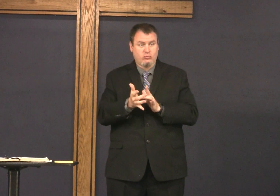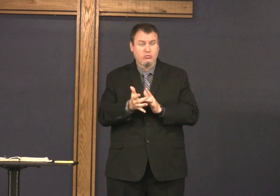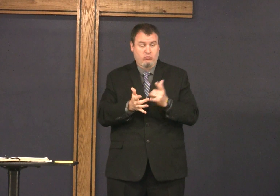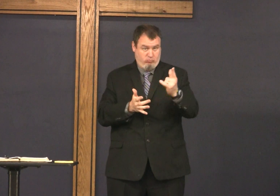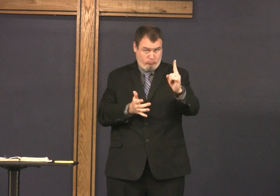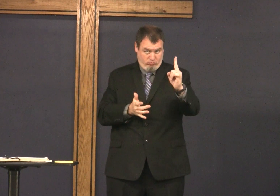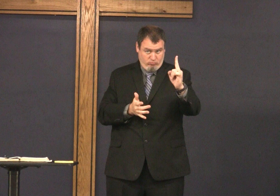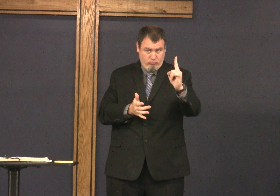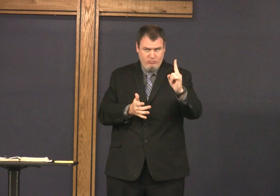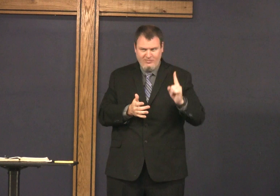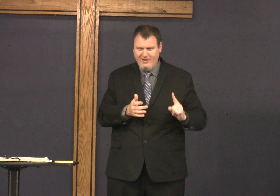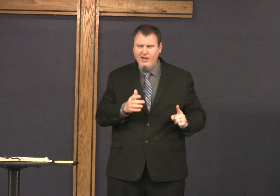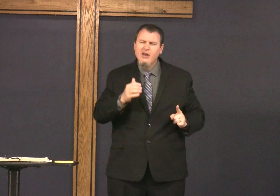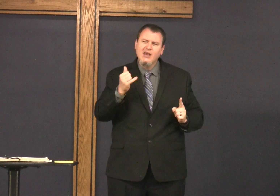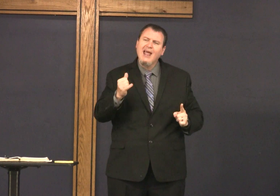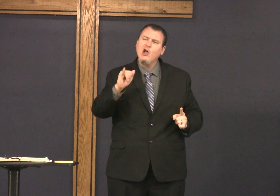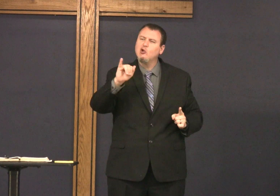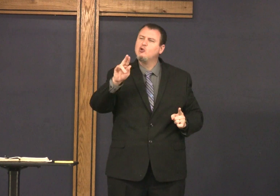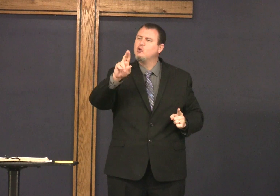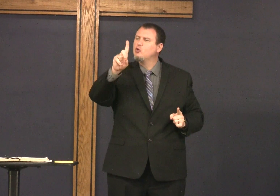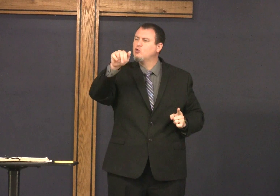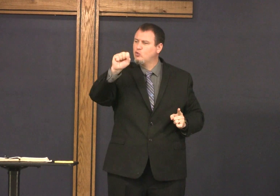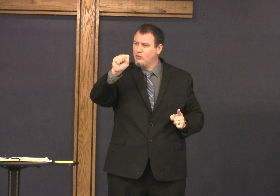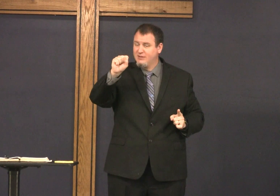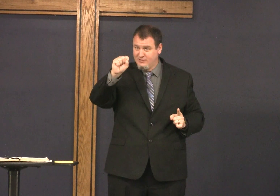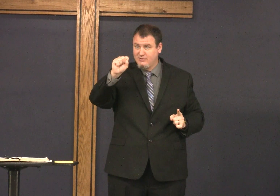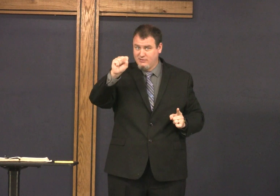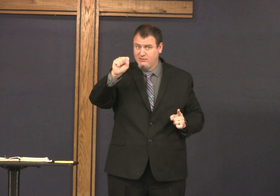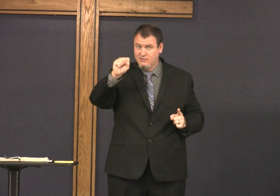he was going to betray Jesus right now Judas